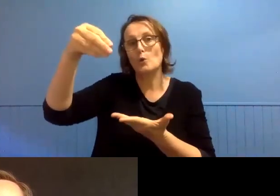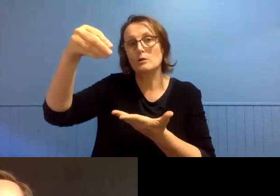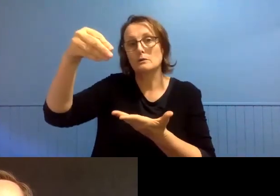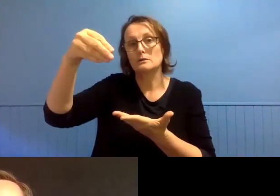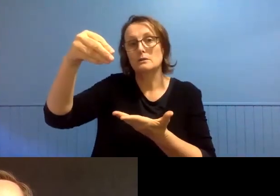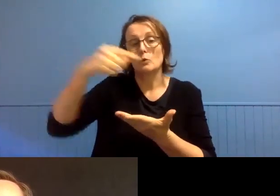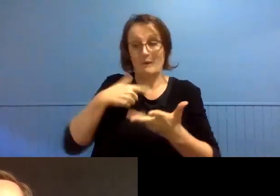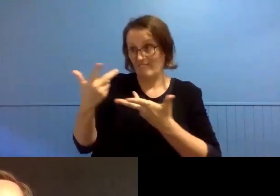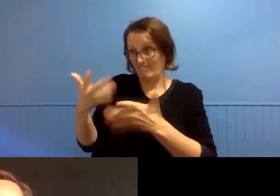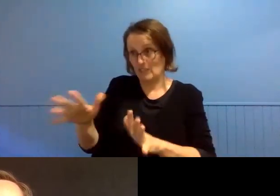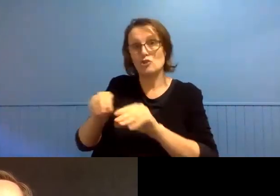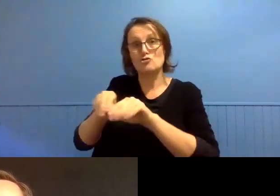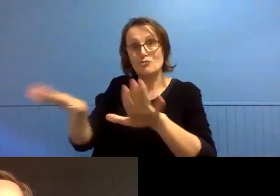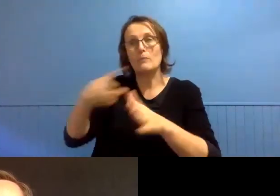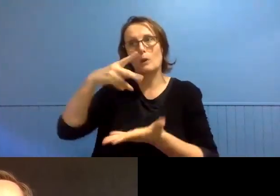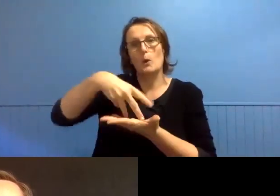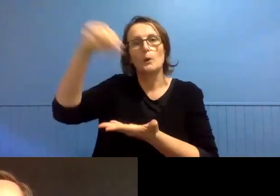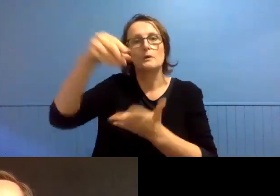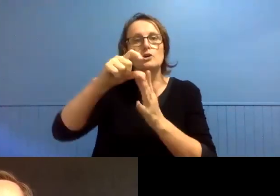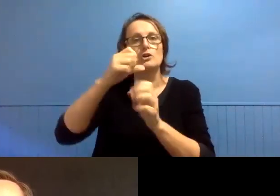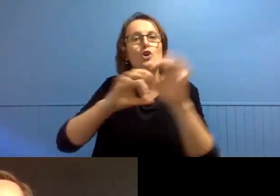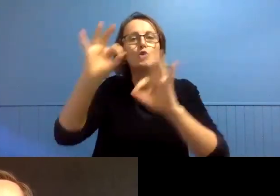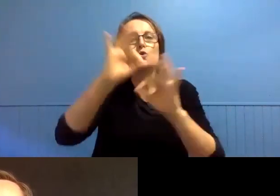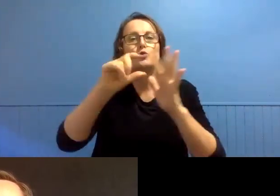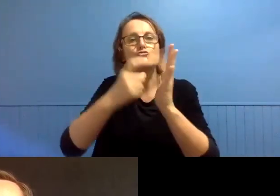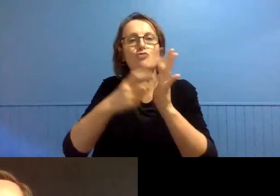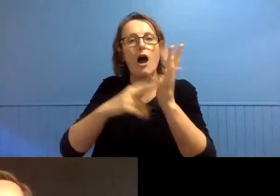finish it, we store it in the Cloud up there. So we're not having to